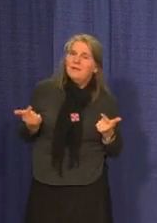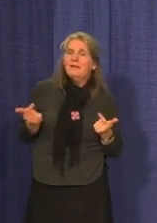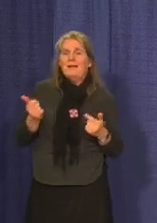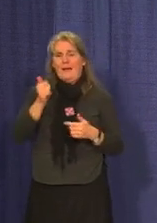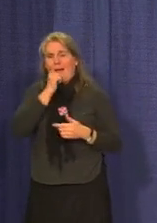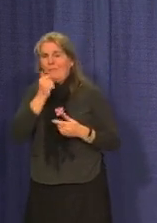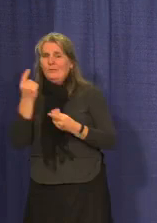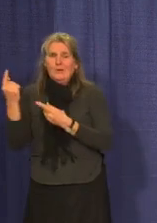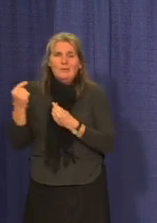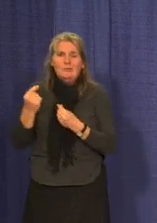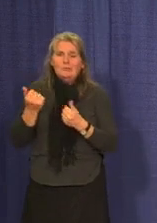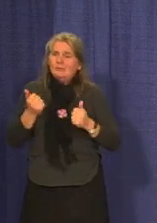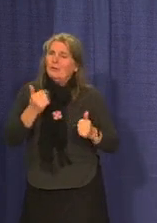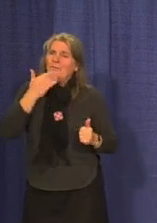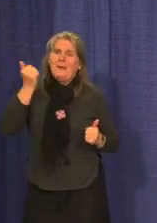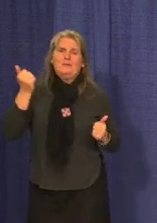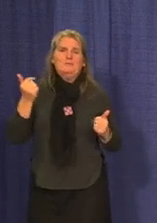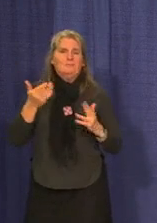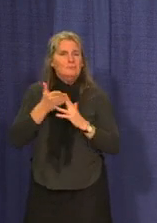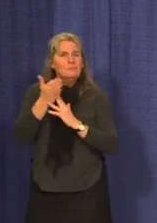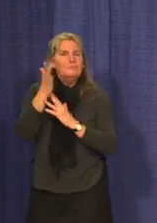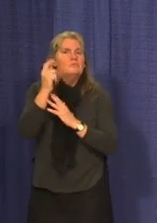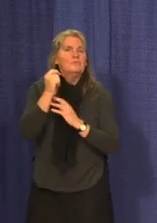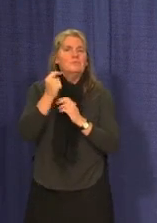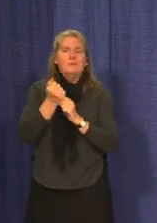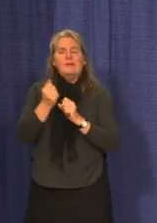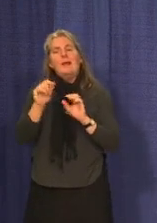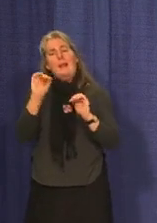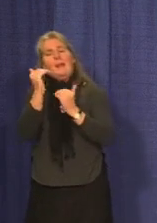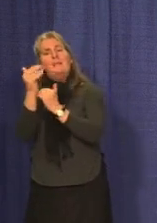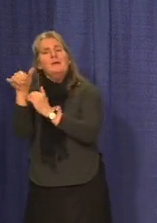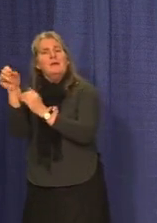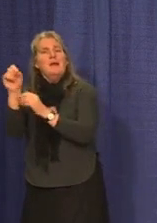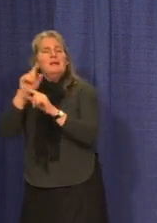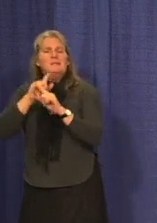our lives, live our lives as fully as we can with the present